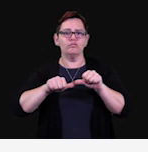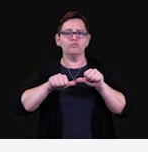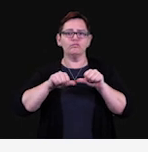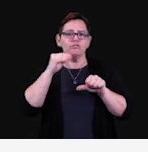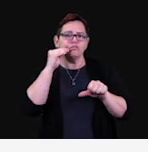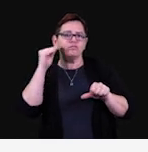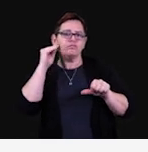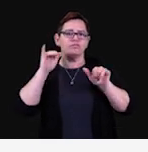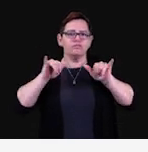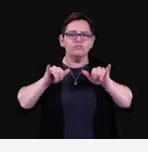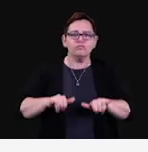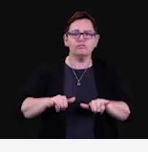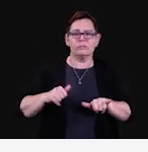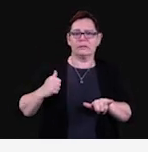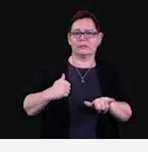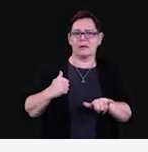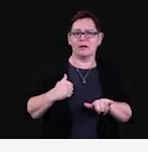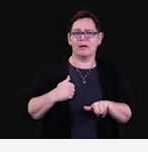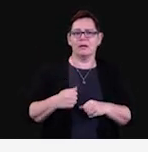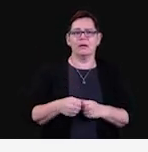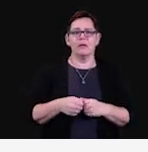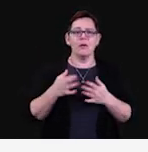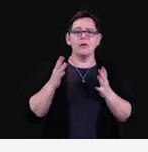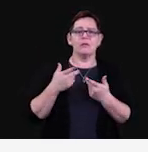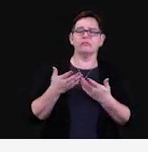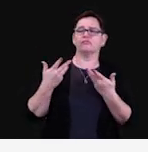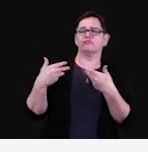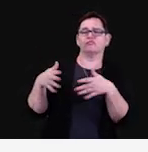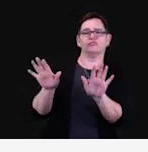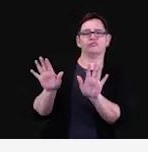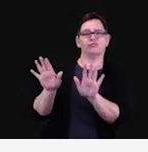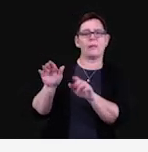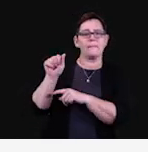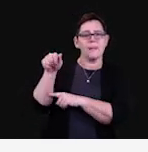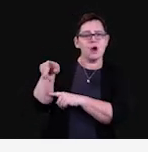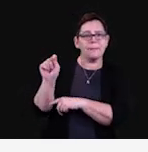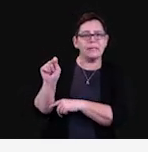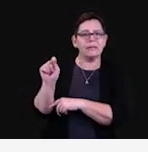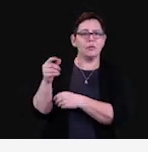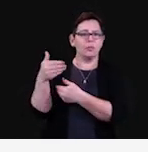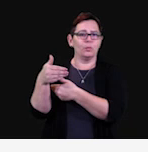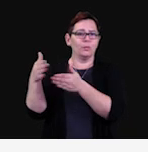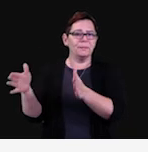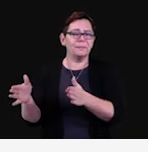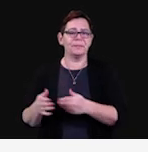don’t have personal property in Canada or get rid of your belongings such as your furniture or car.